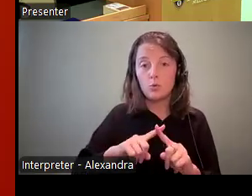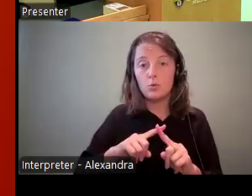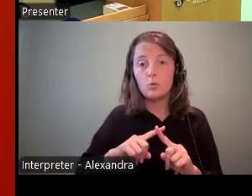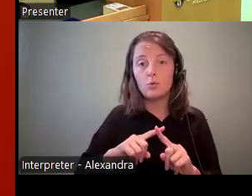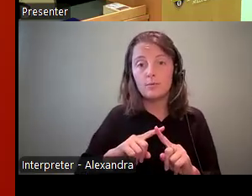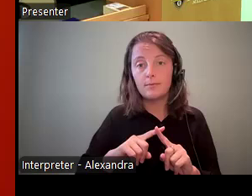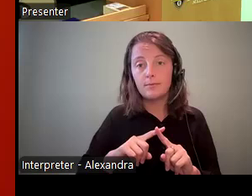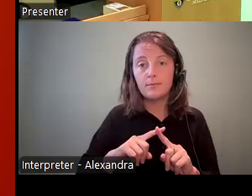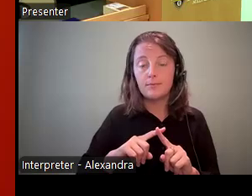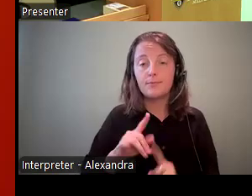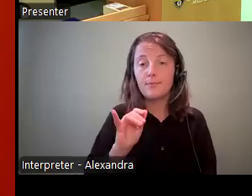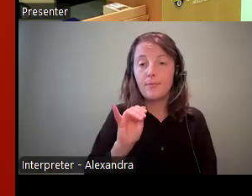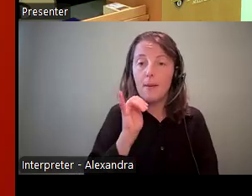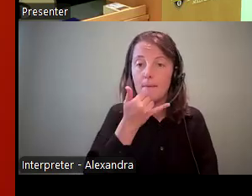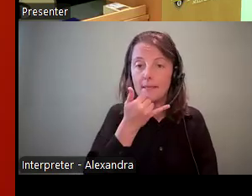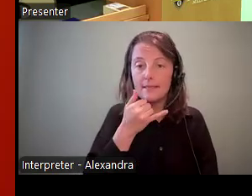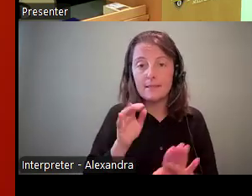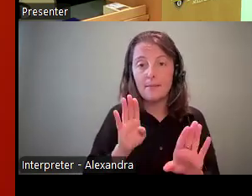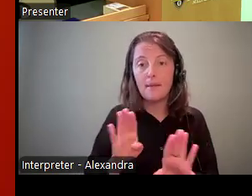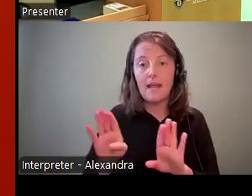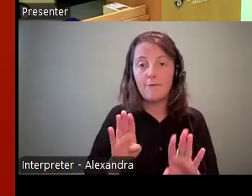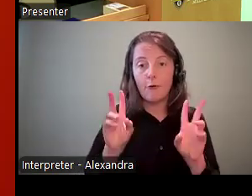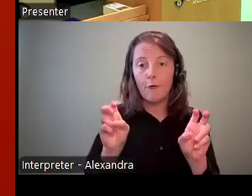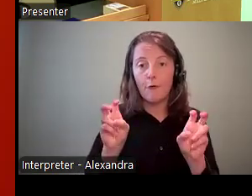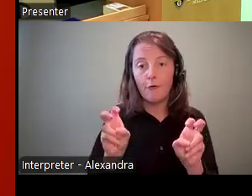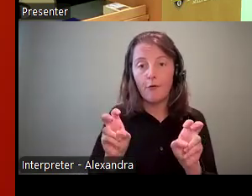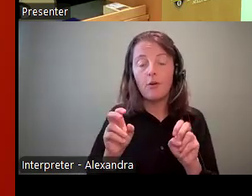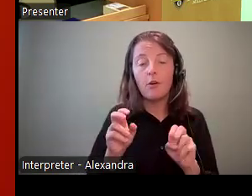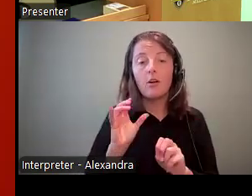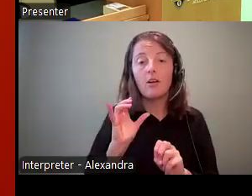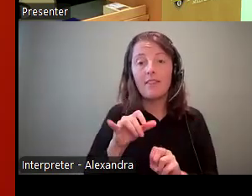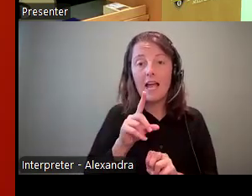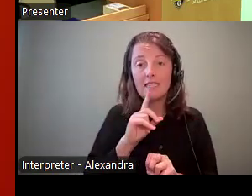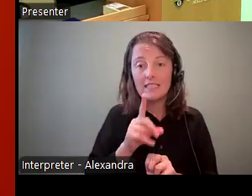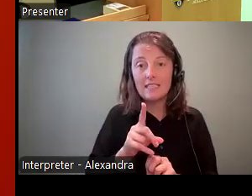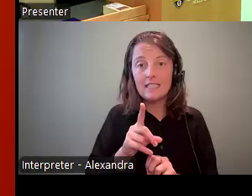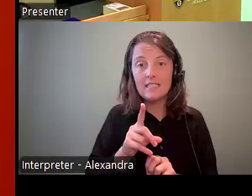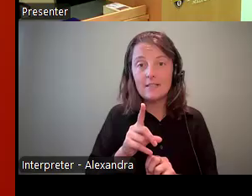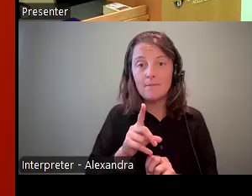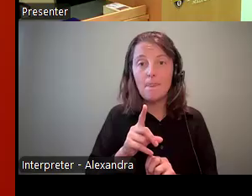misbehavior is at puts those kids as they expected.